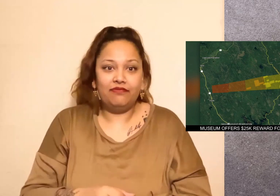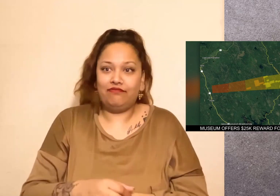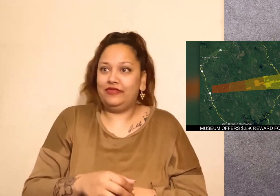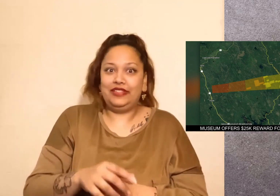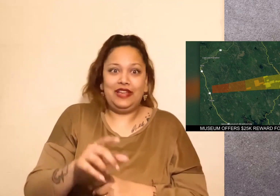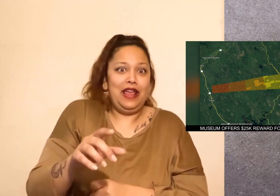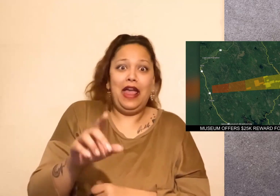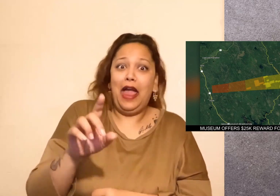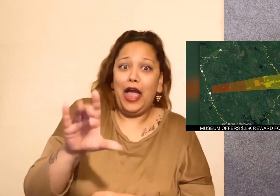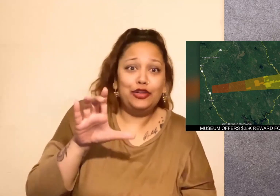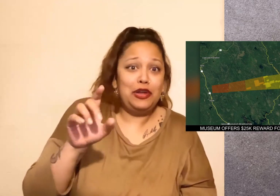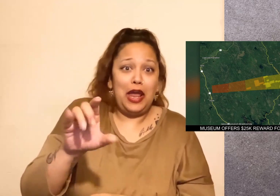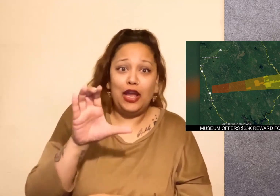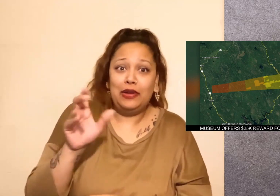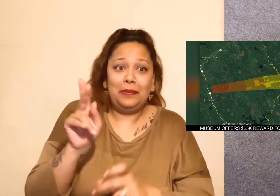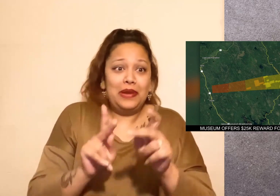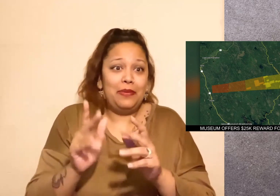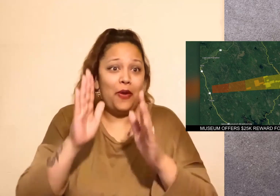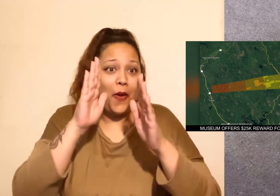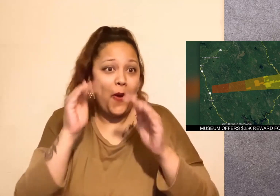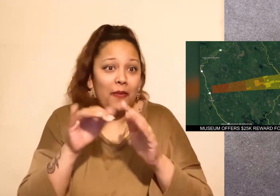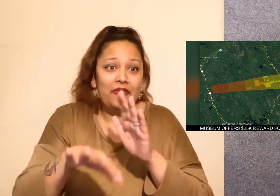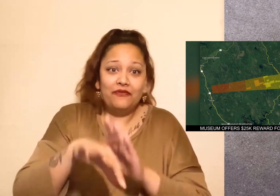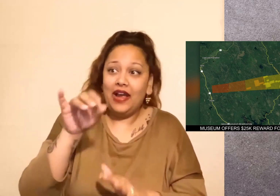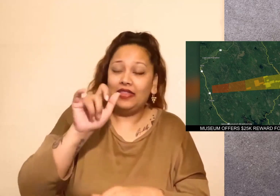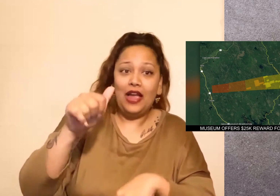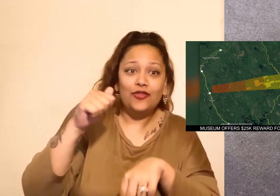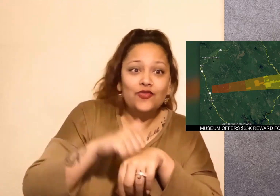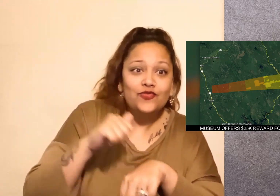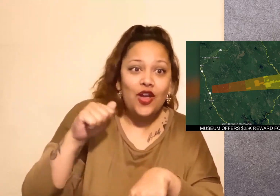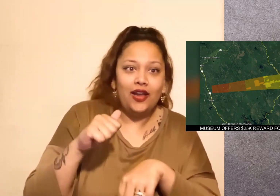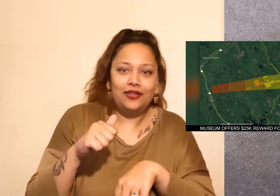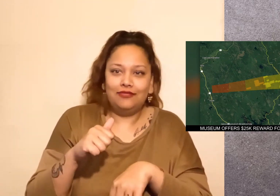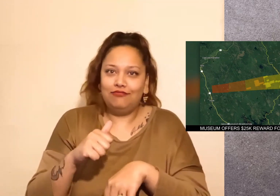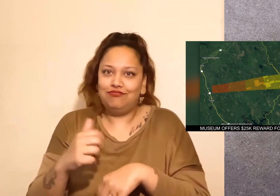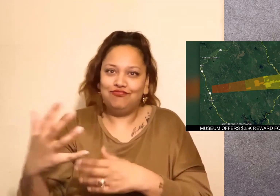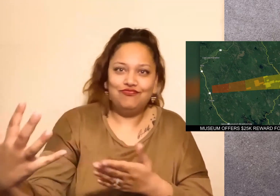with hundreds of people hoping to find that rock and pocket that money